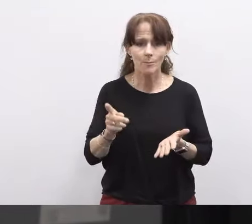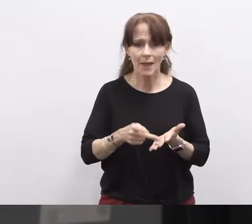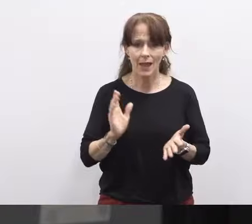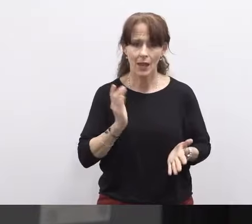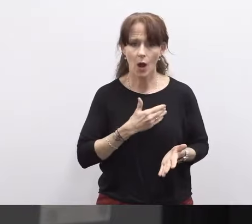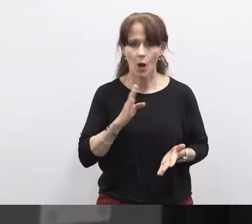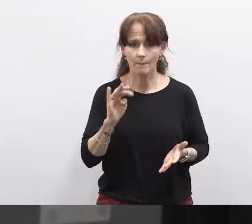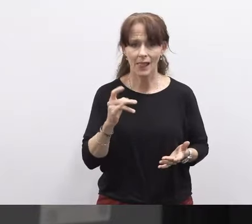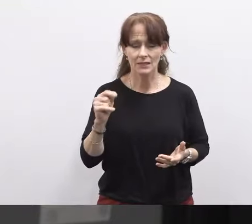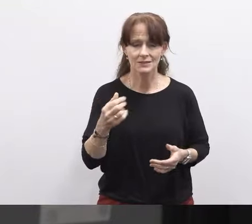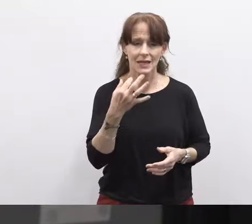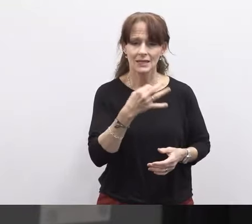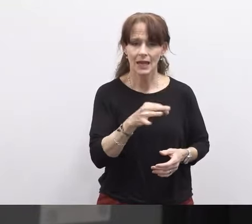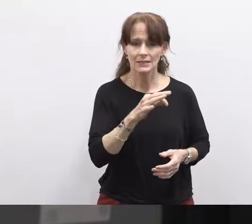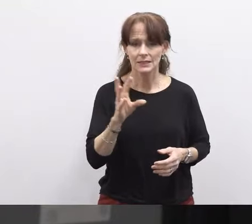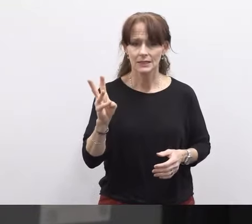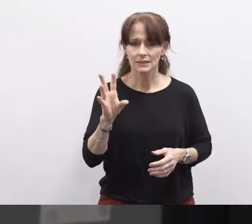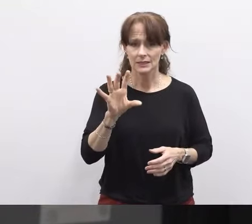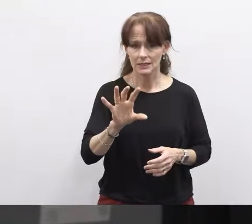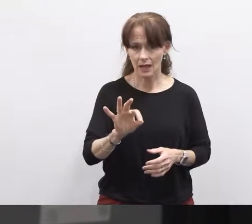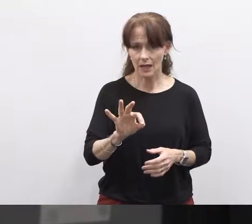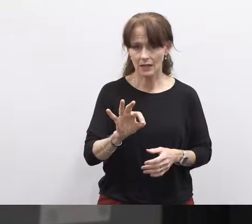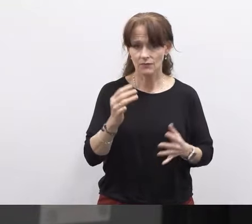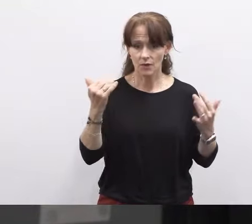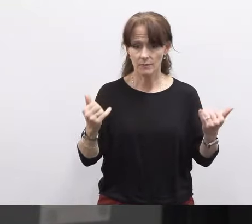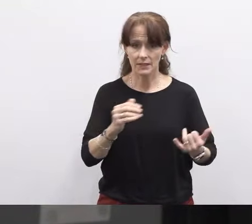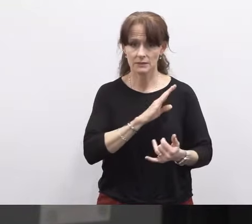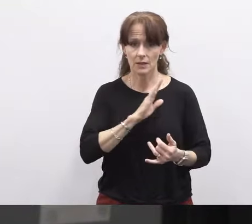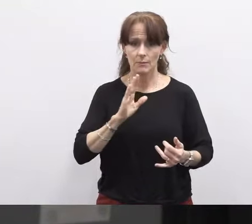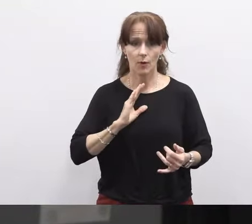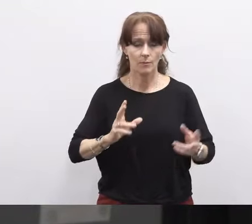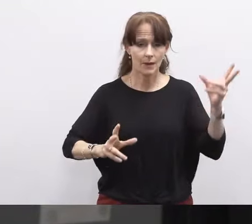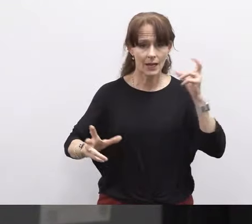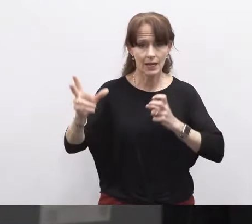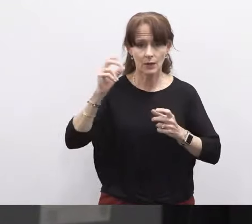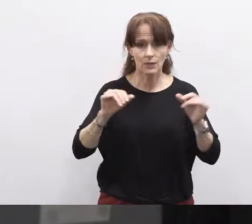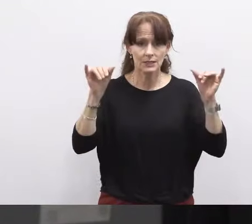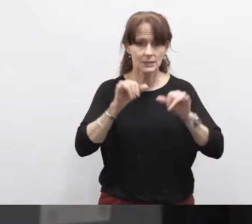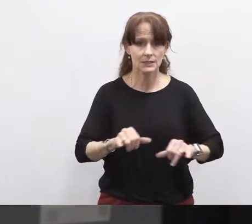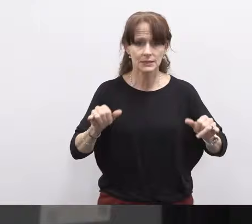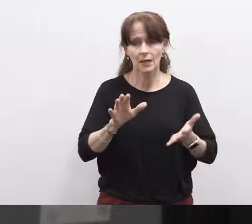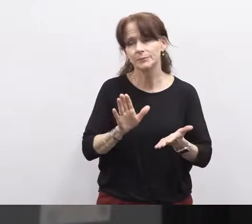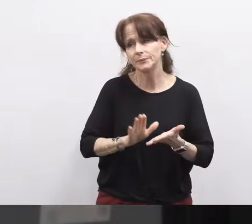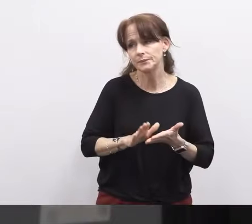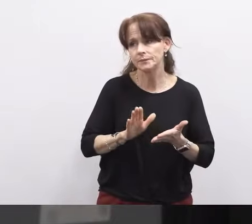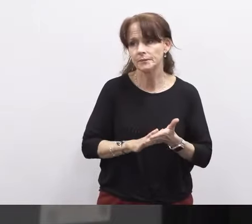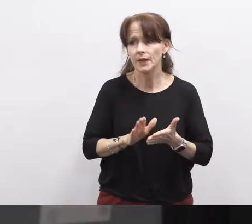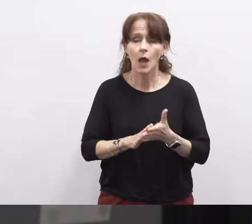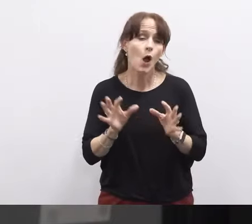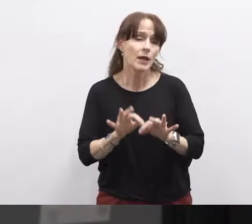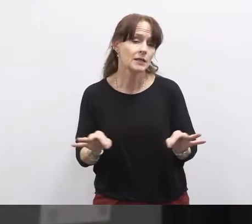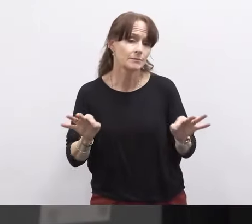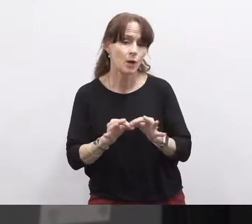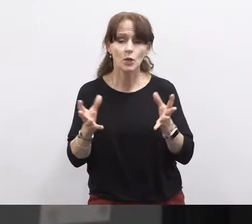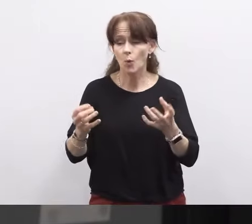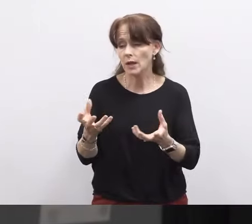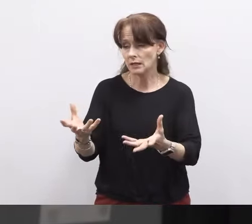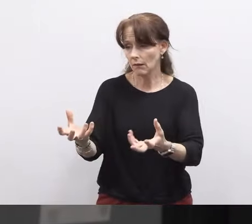since 1969 and a resolution from this board, we have been hearing the same platitudes. You're essential, you wanted, your desired,